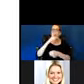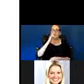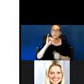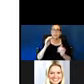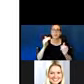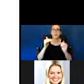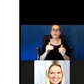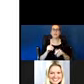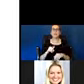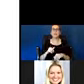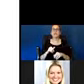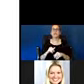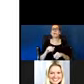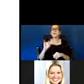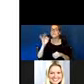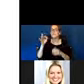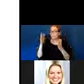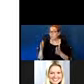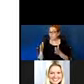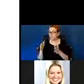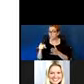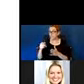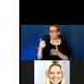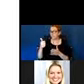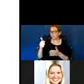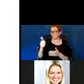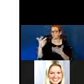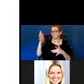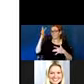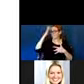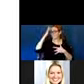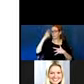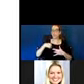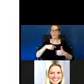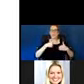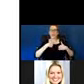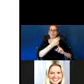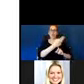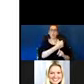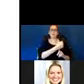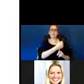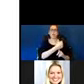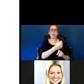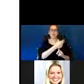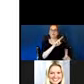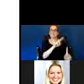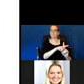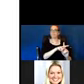we worked with our isolation quarantine hotel for Project Room Key to get people housed.